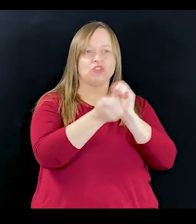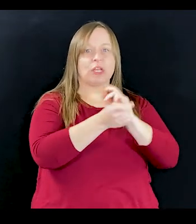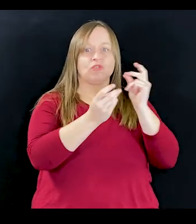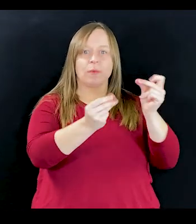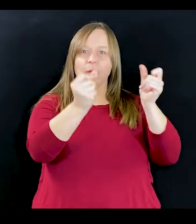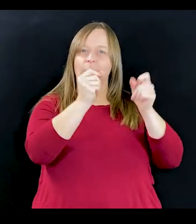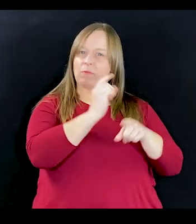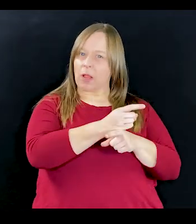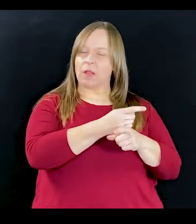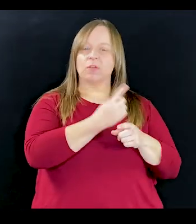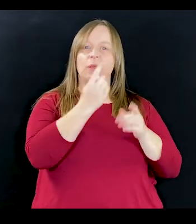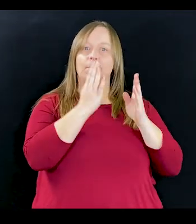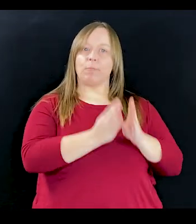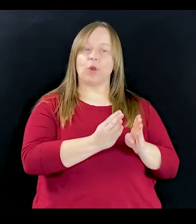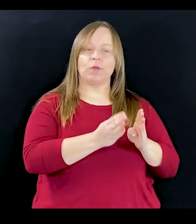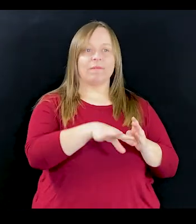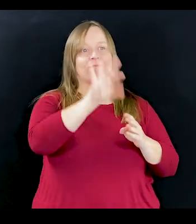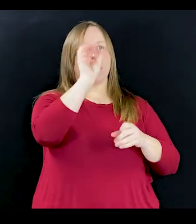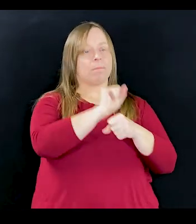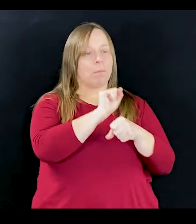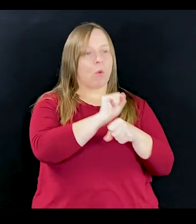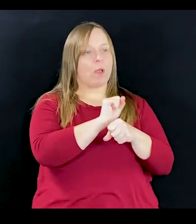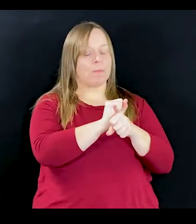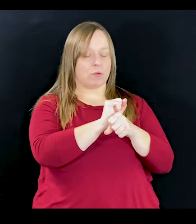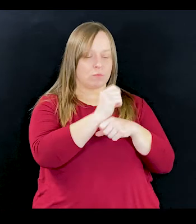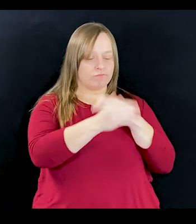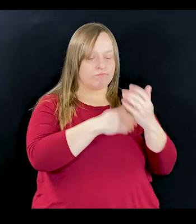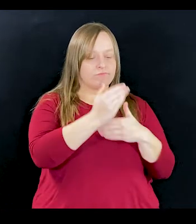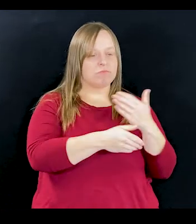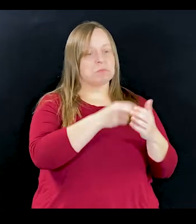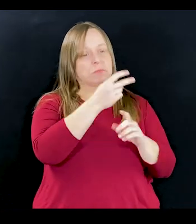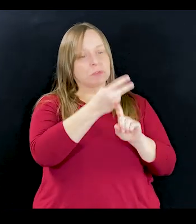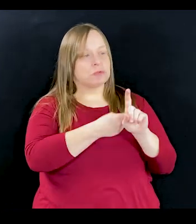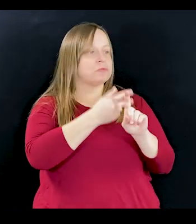right away. So when a person finds employment, you start working for two or